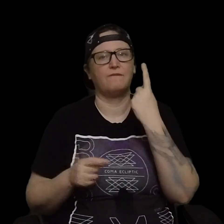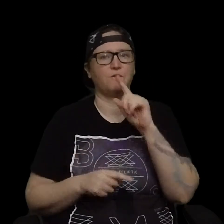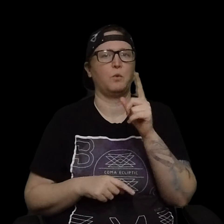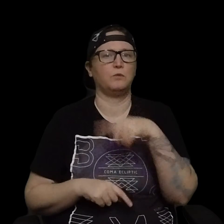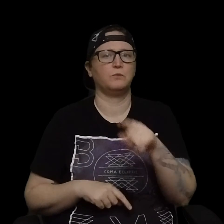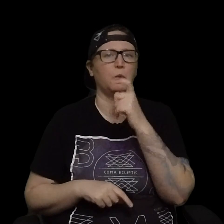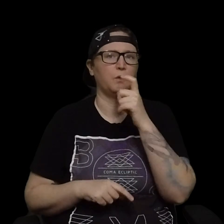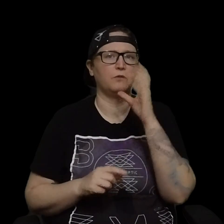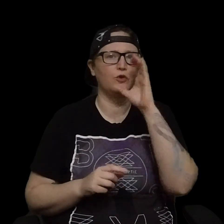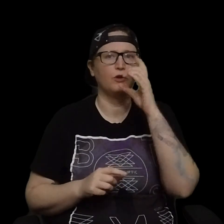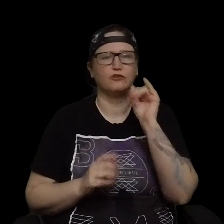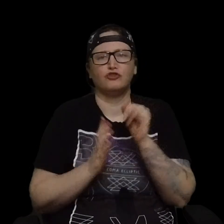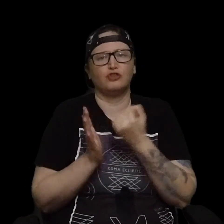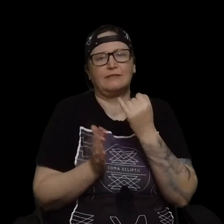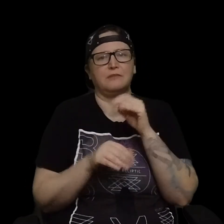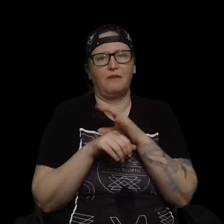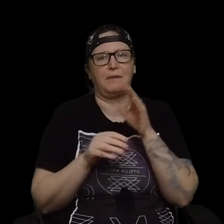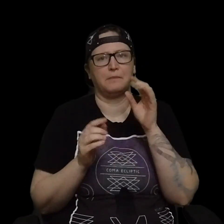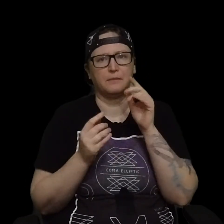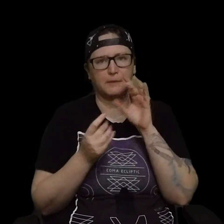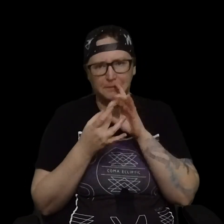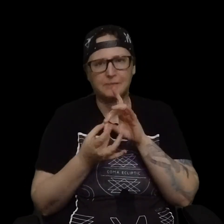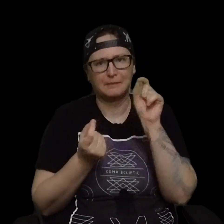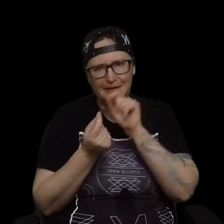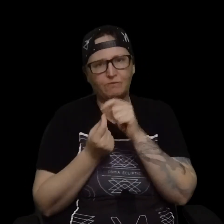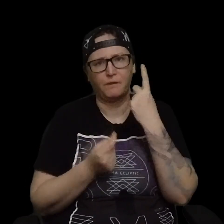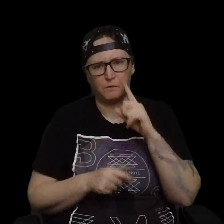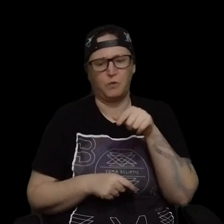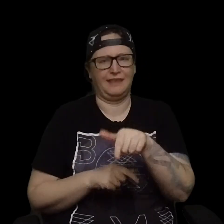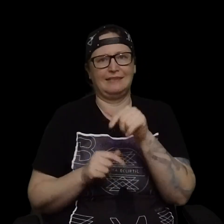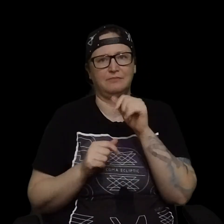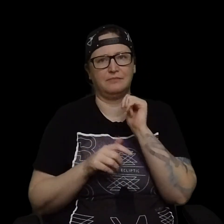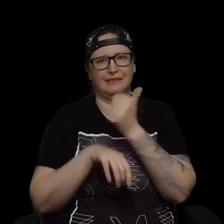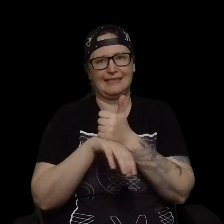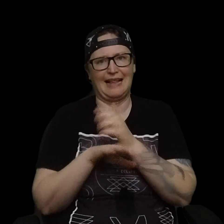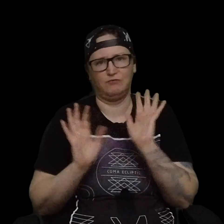you might need more advice from this but if you've been a GM and you just need a little bit